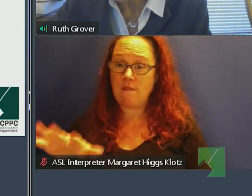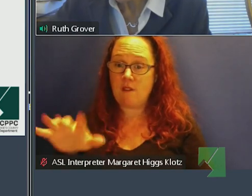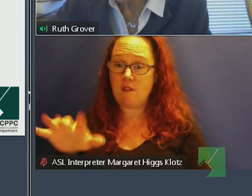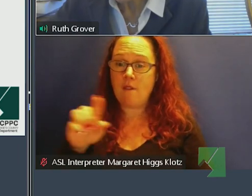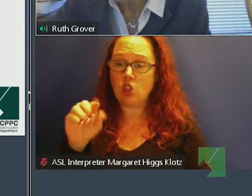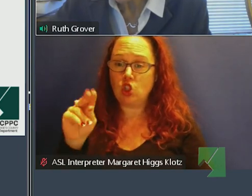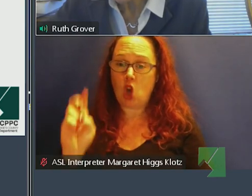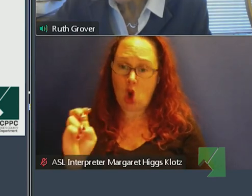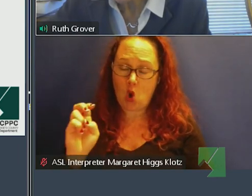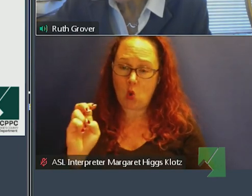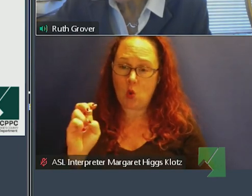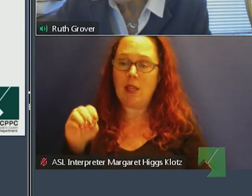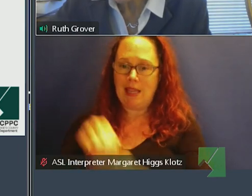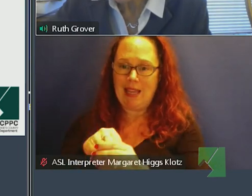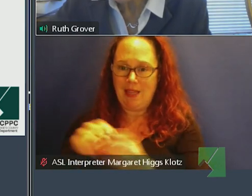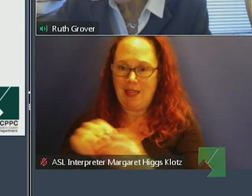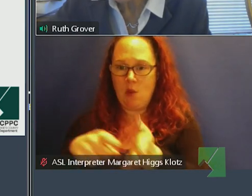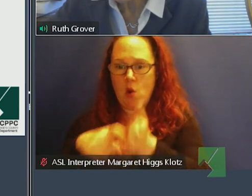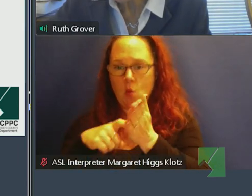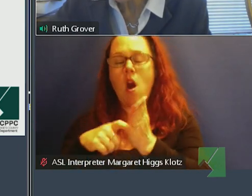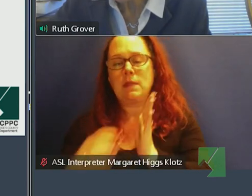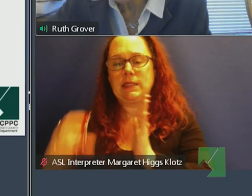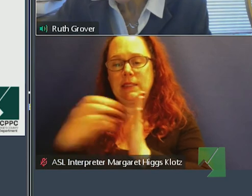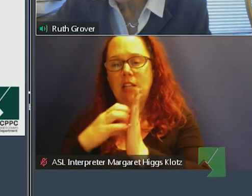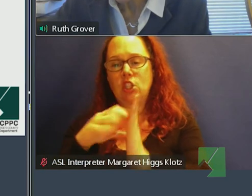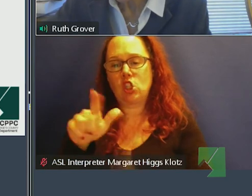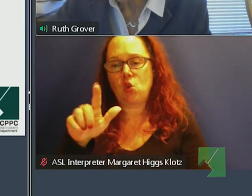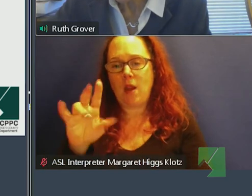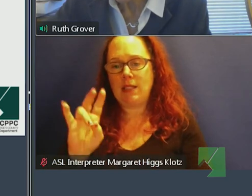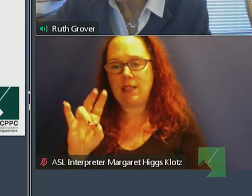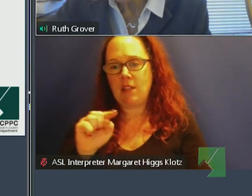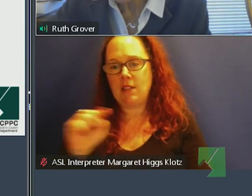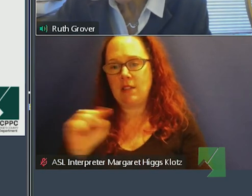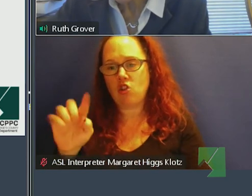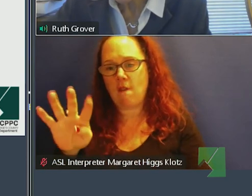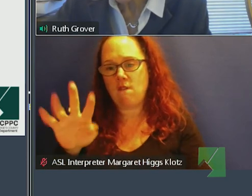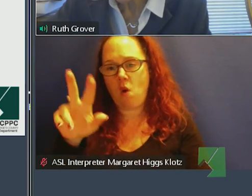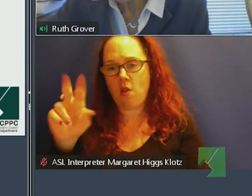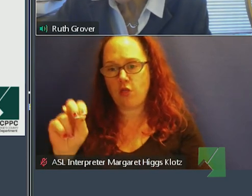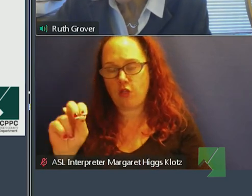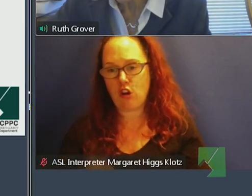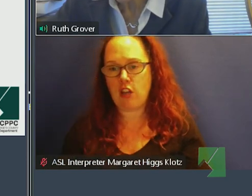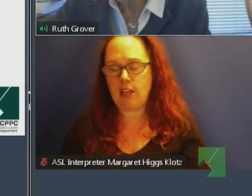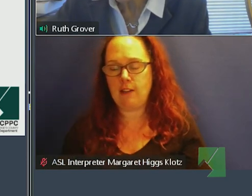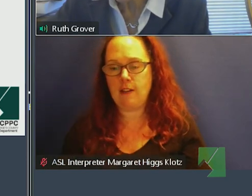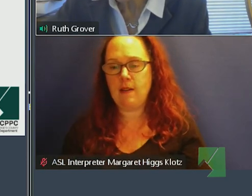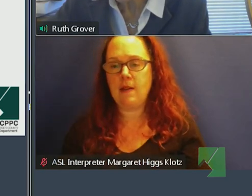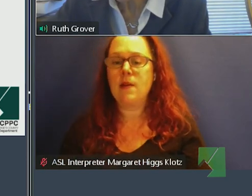in zoning ordinance, section 27 dash four 30, which are aimed primarily at encouraging quality single